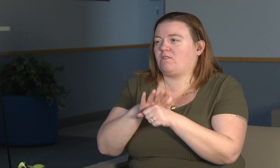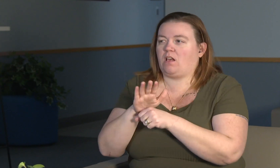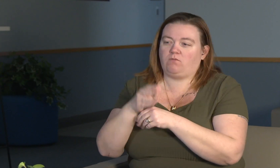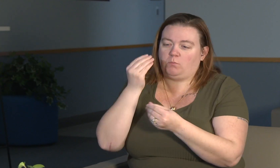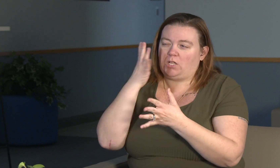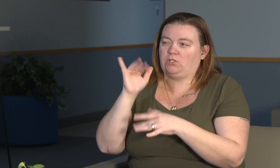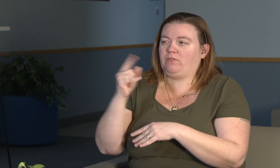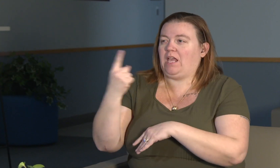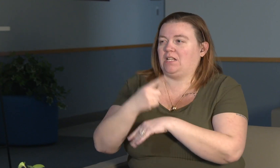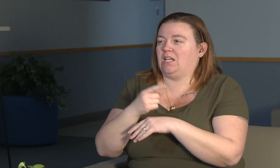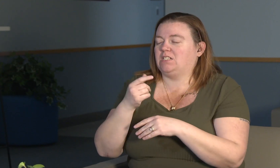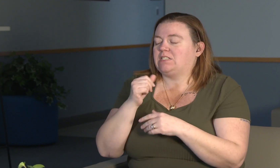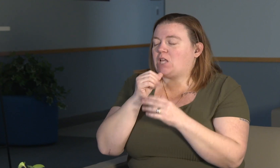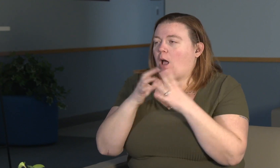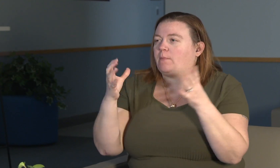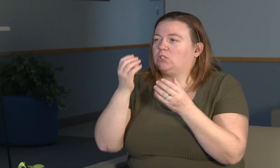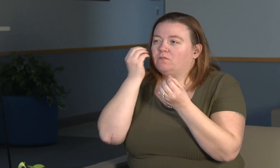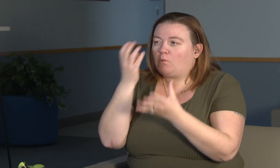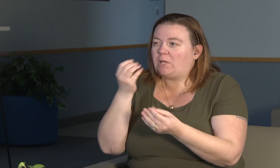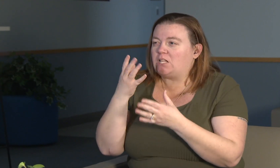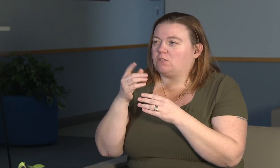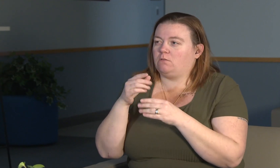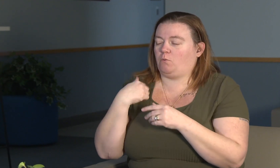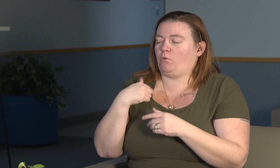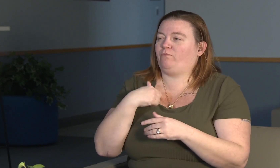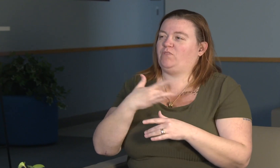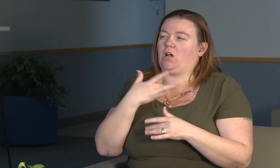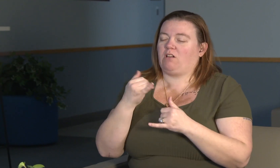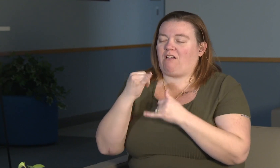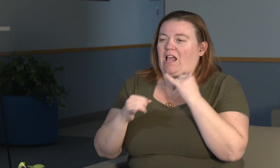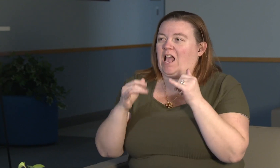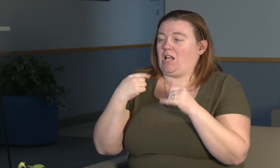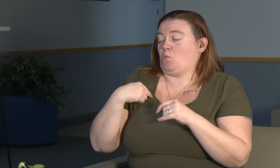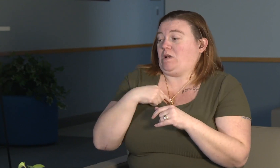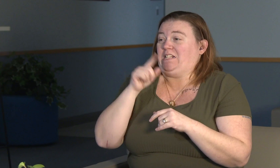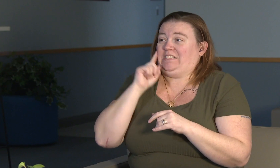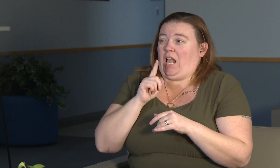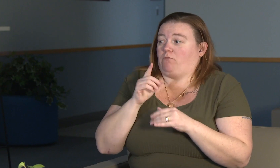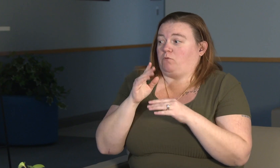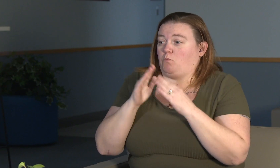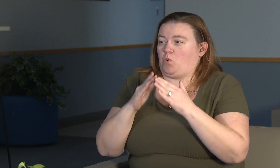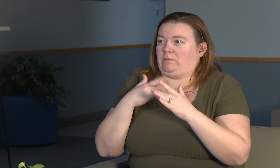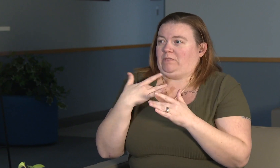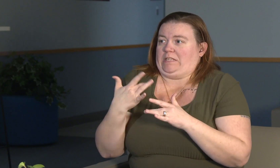and figure out and navigate my feelings um farther away from the event, not immediately, you know, as,